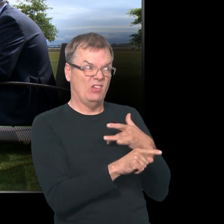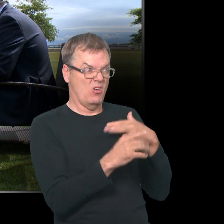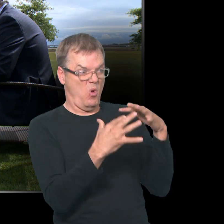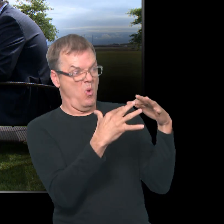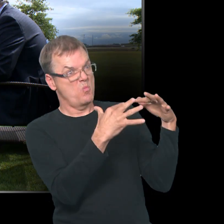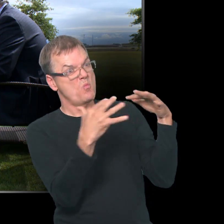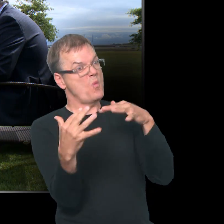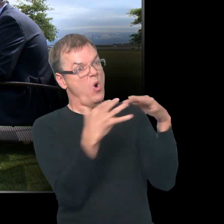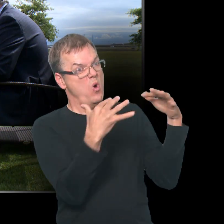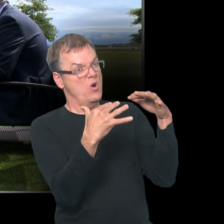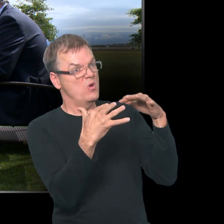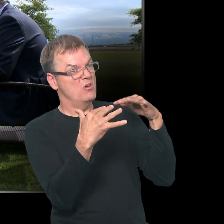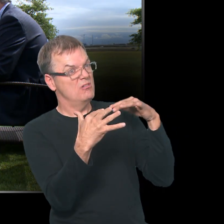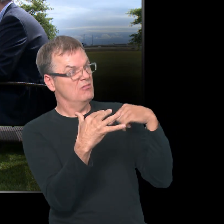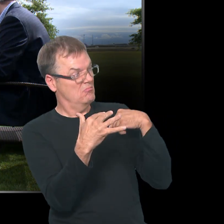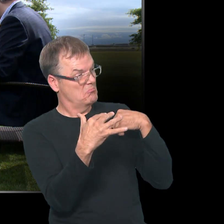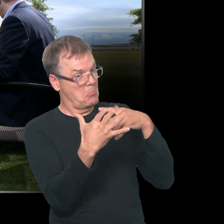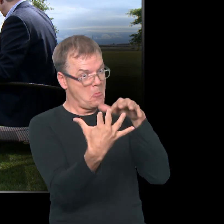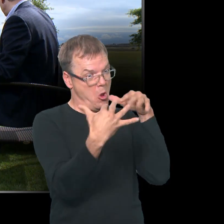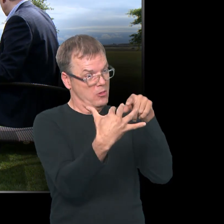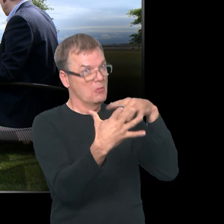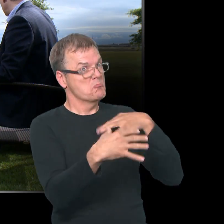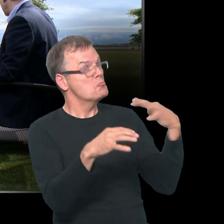Is the fight against ISIS winnable?